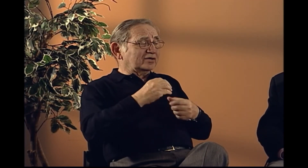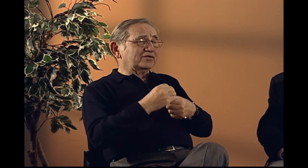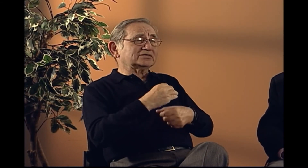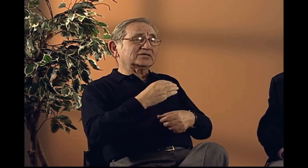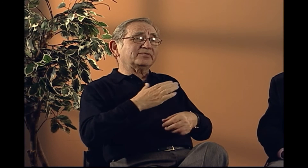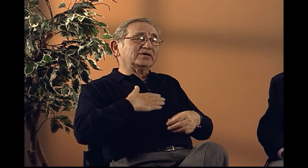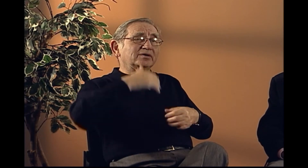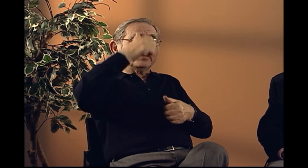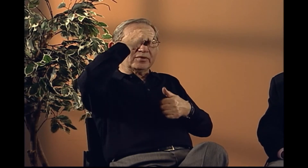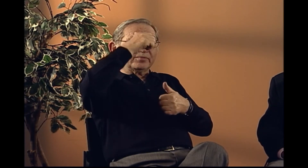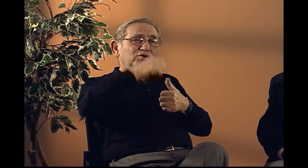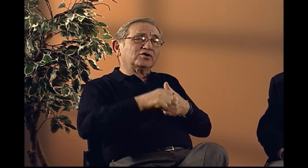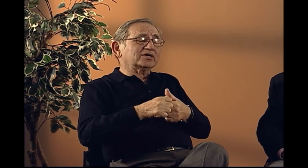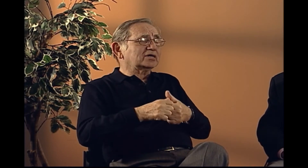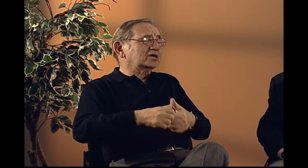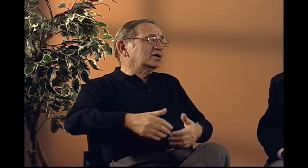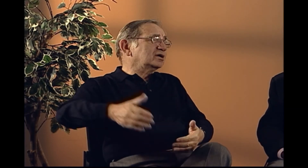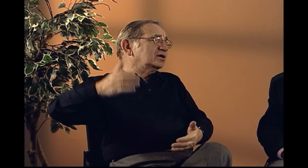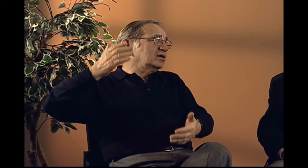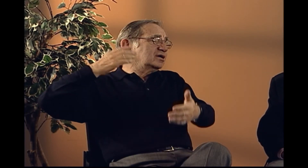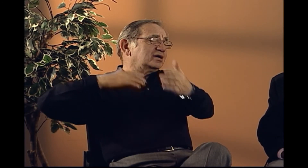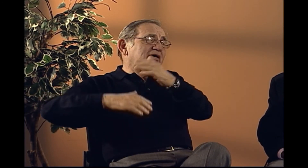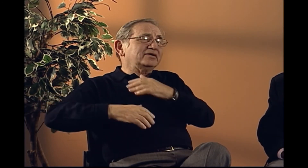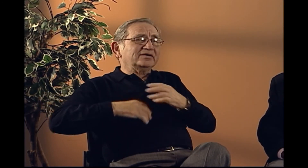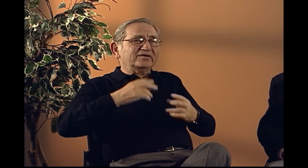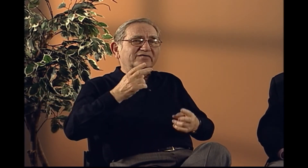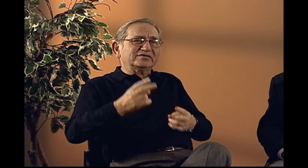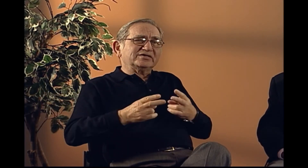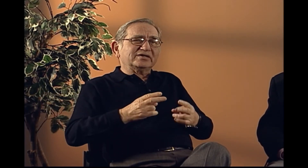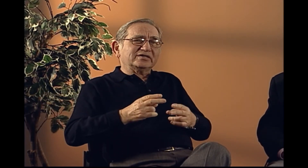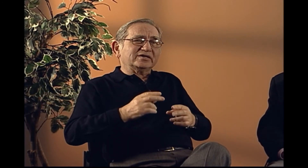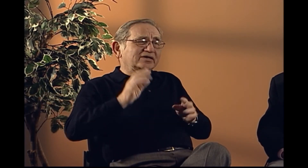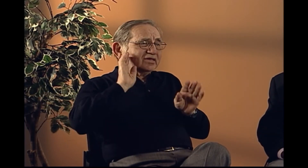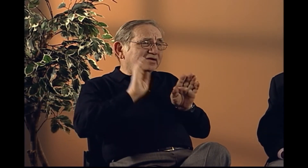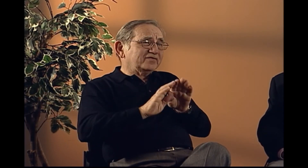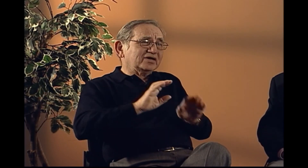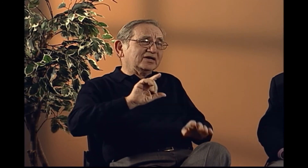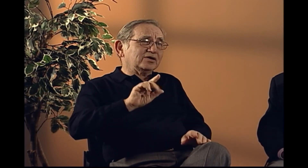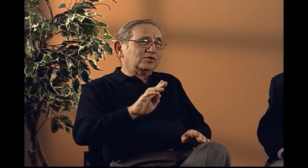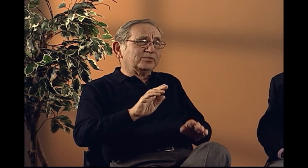The point, the one thing that I can recall